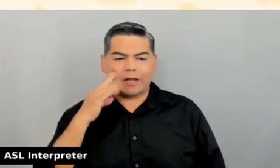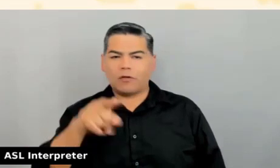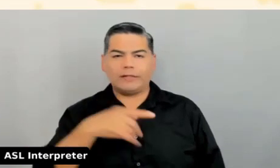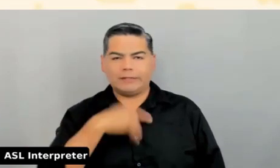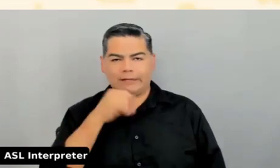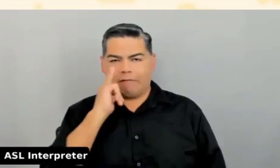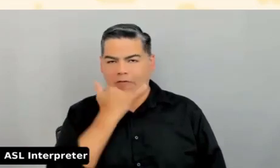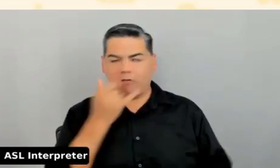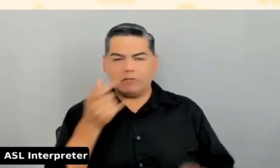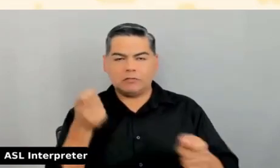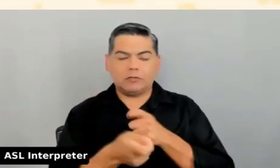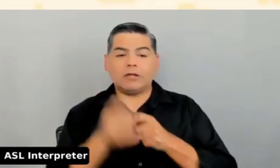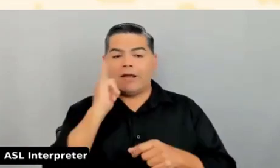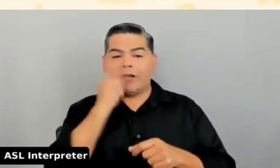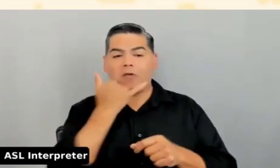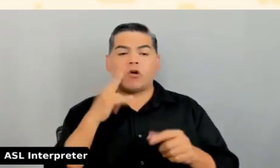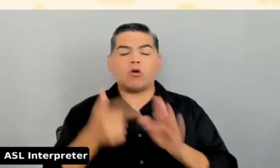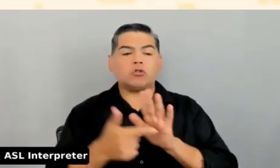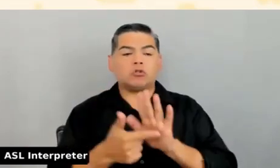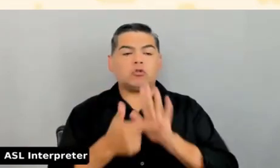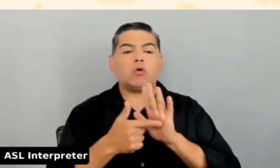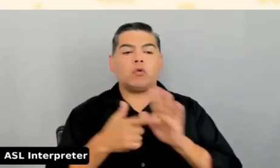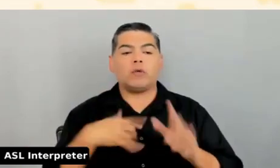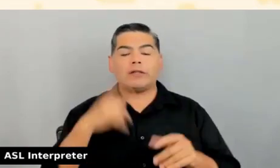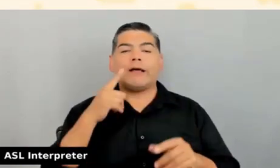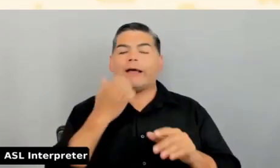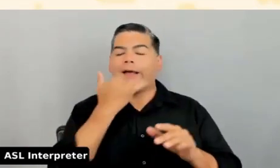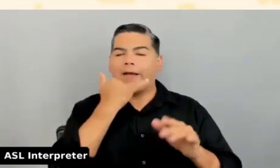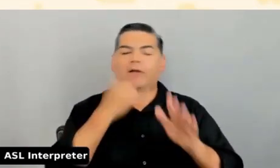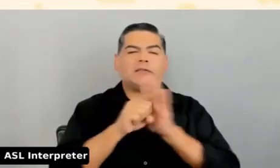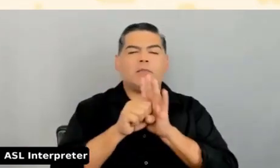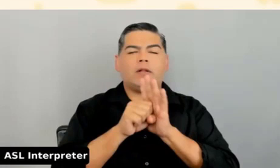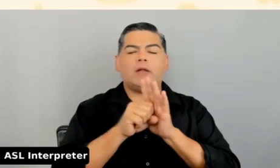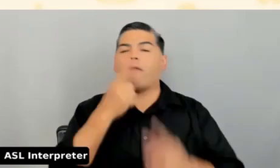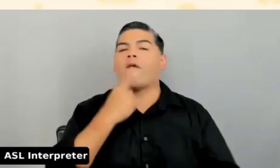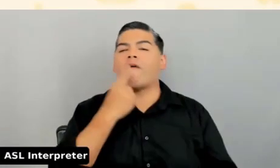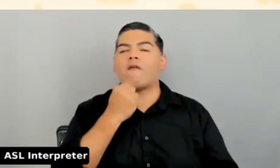Errors are displayed with an error symbol and in red on the JavaScript console.